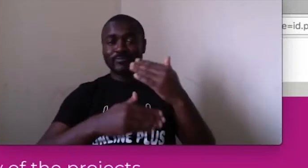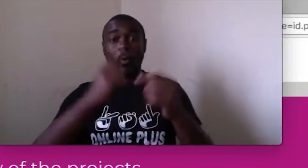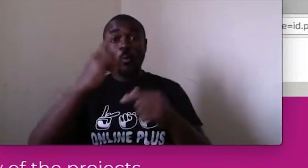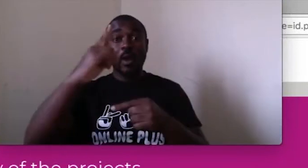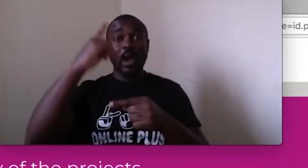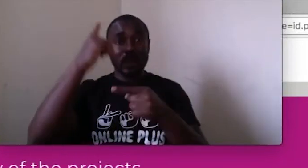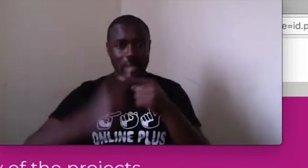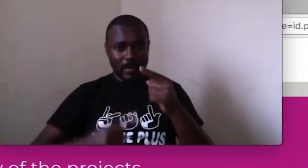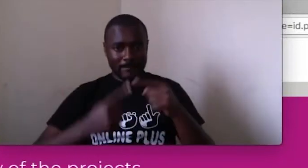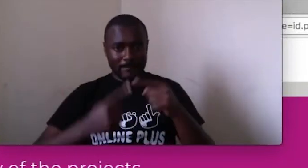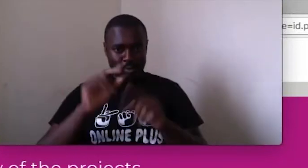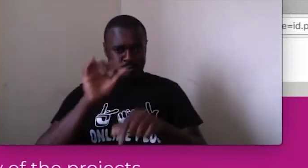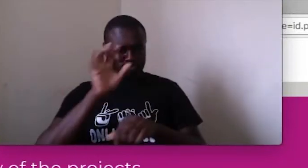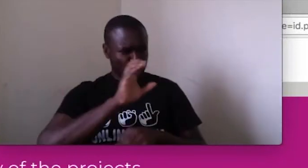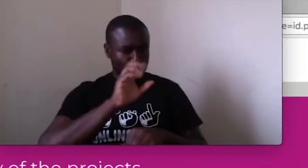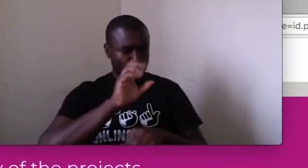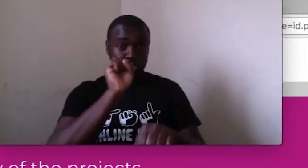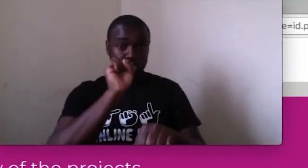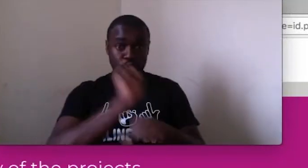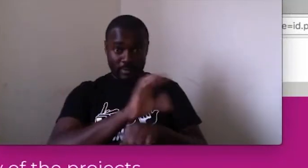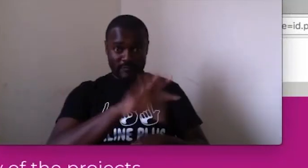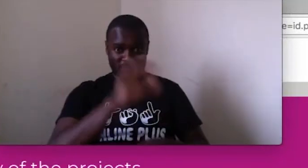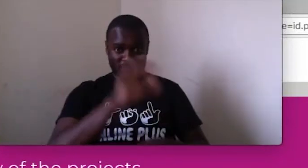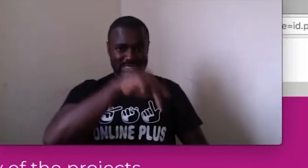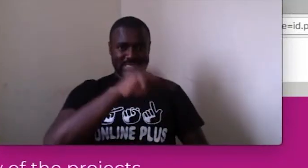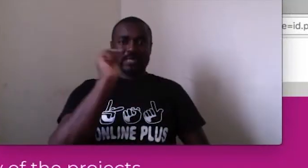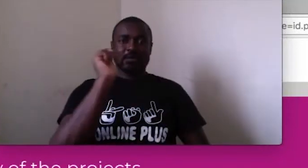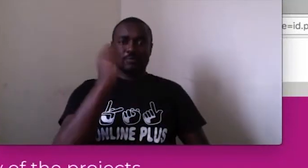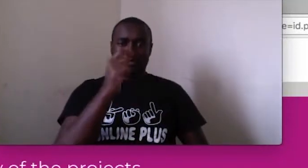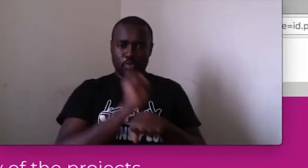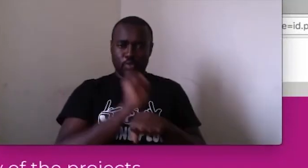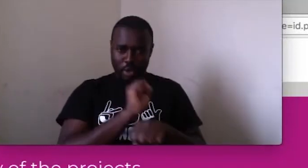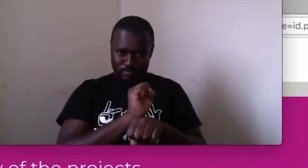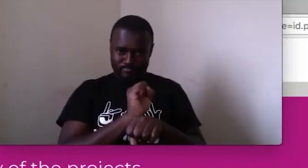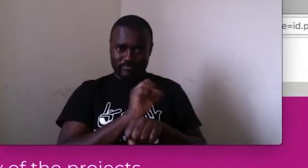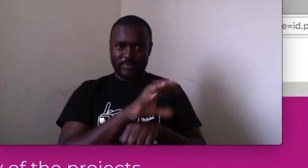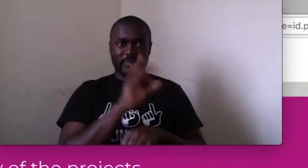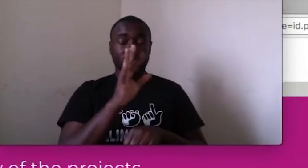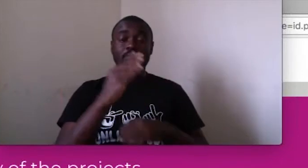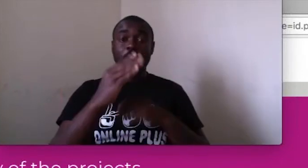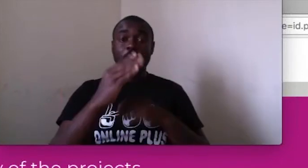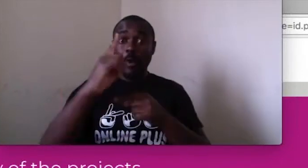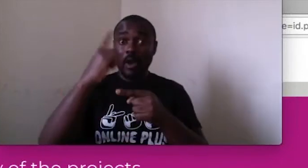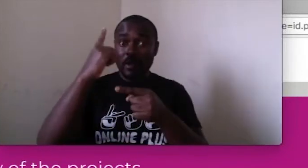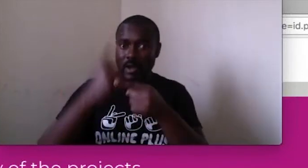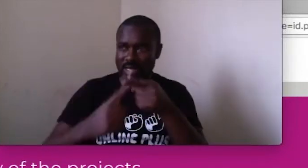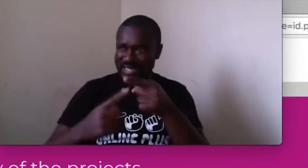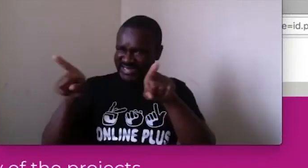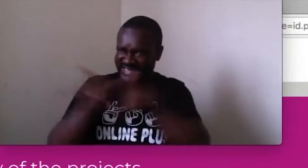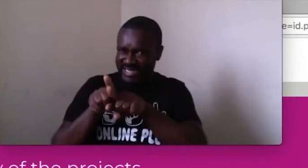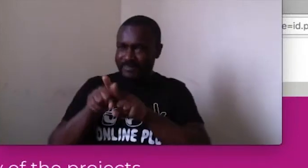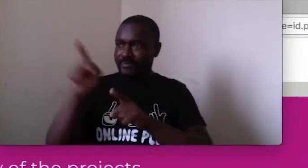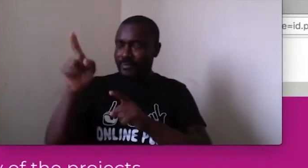on and on for one year I found a job as well here in Kenya